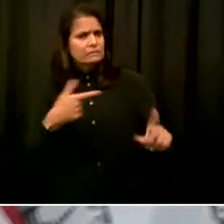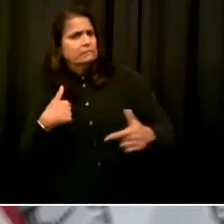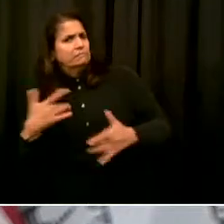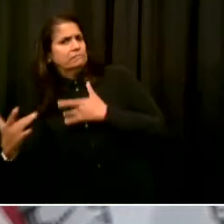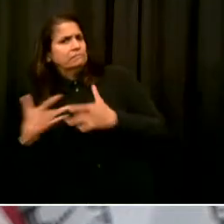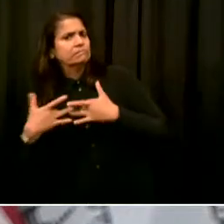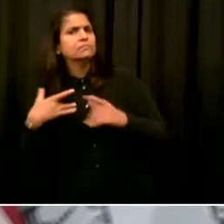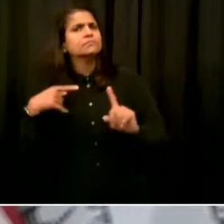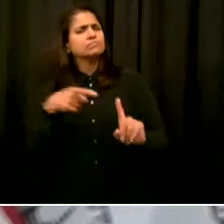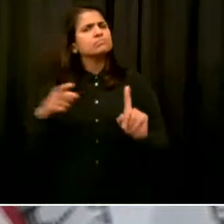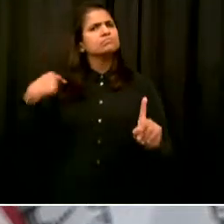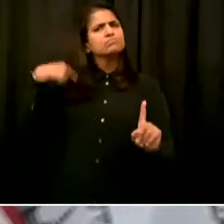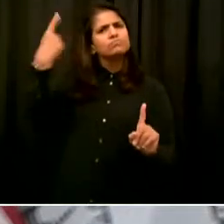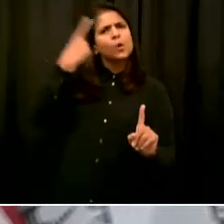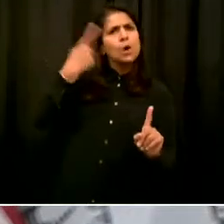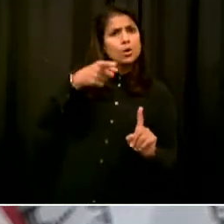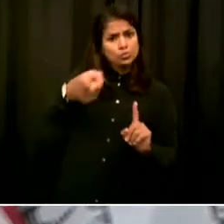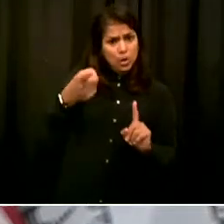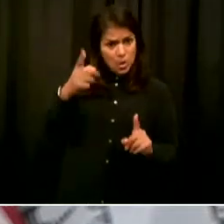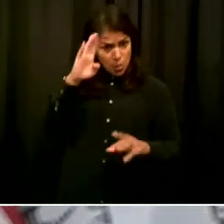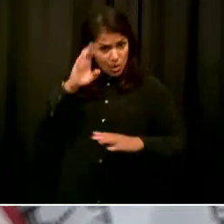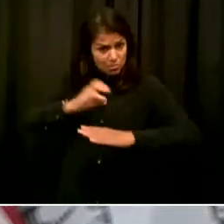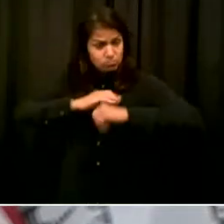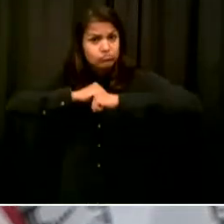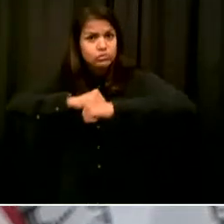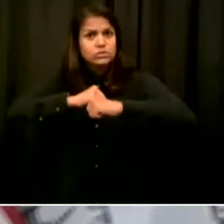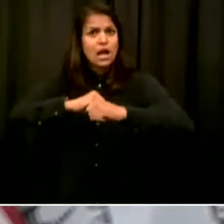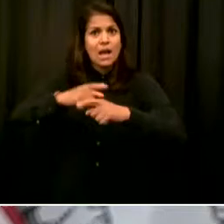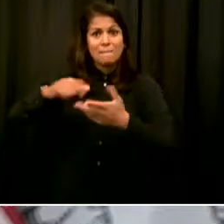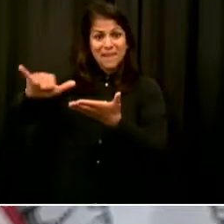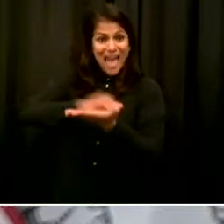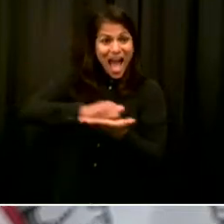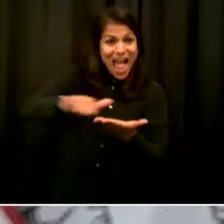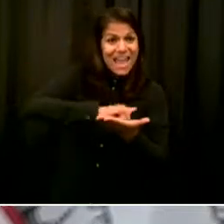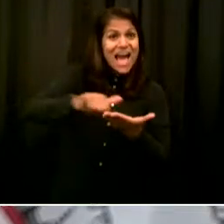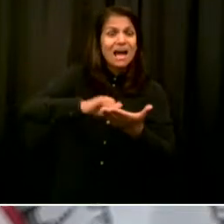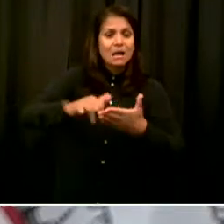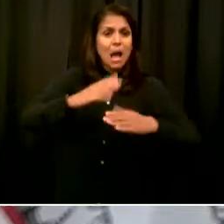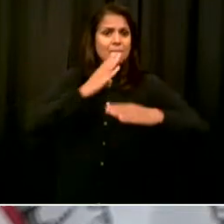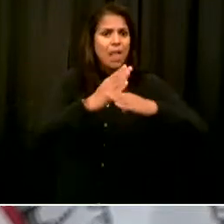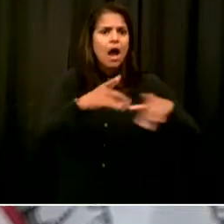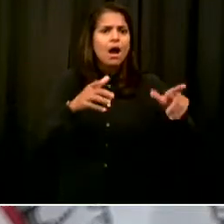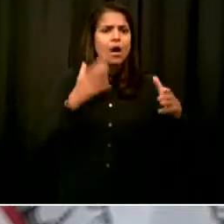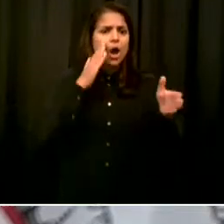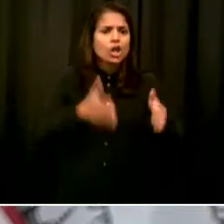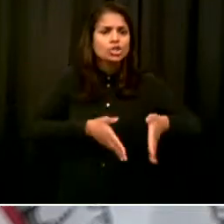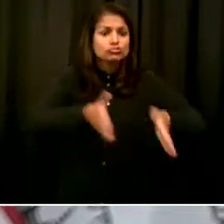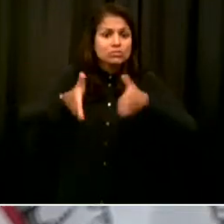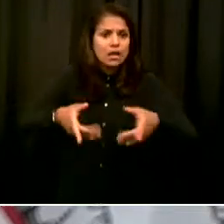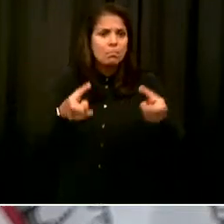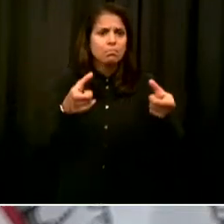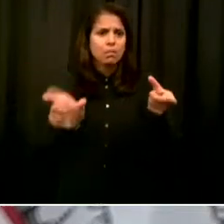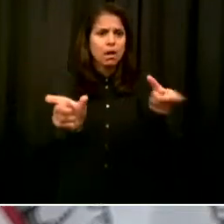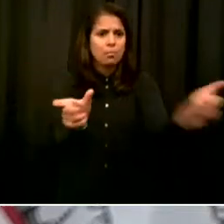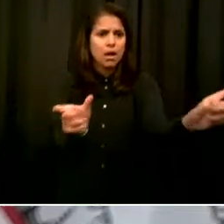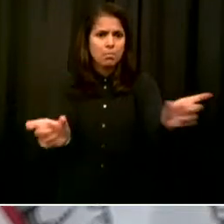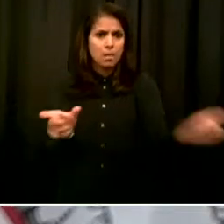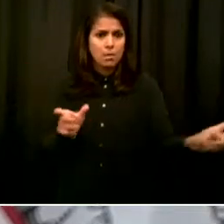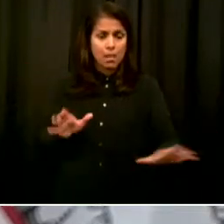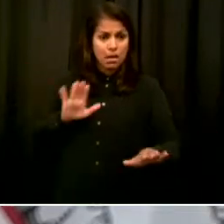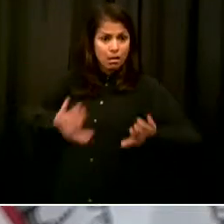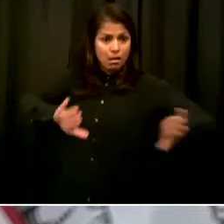COCOIDNSERATION TO CLOSING OFF